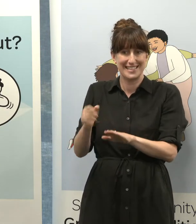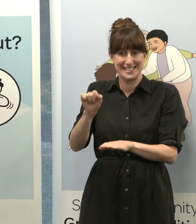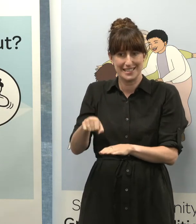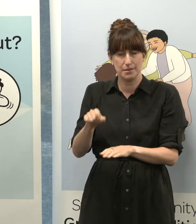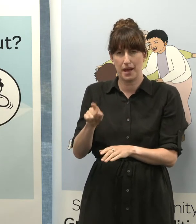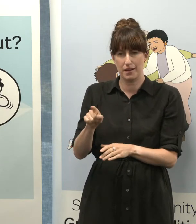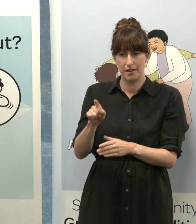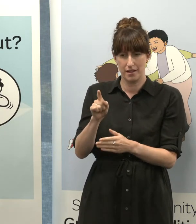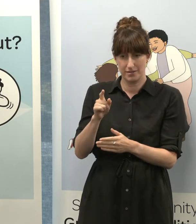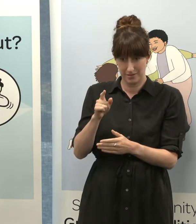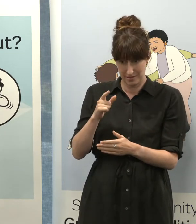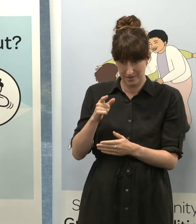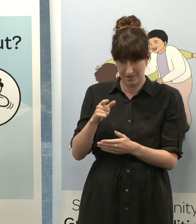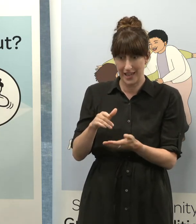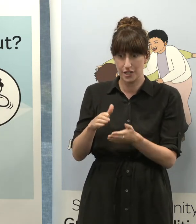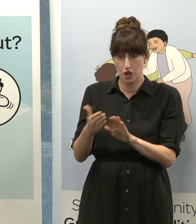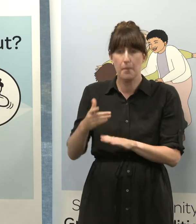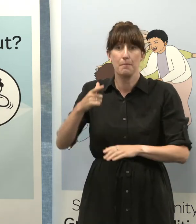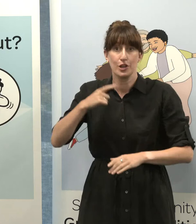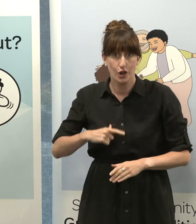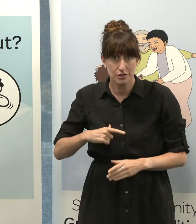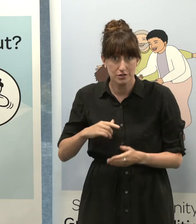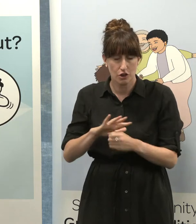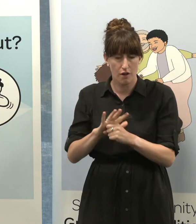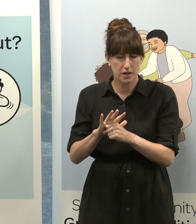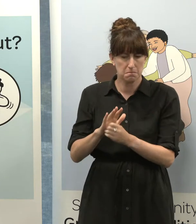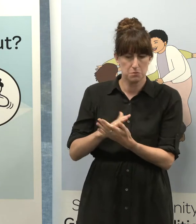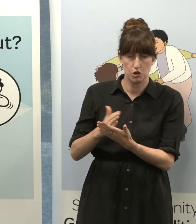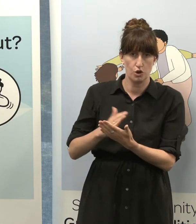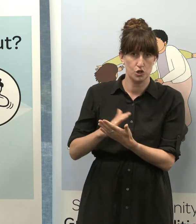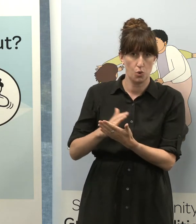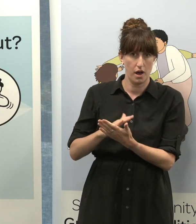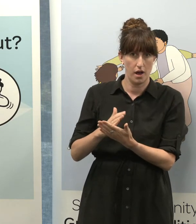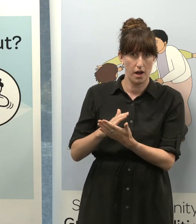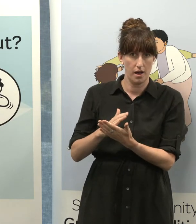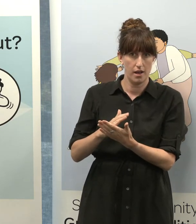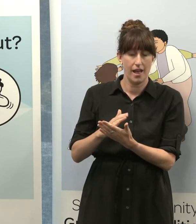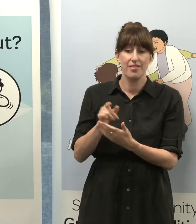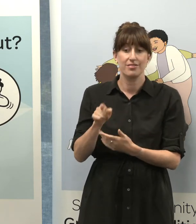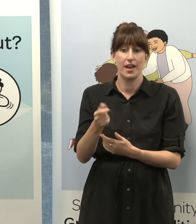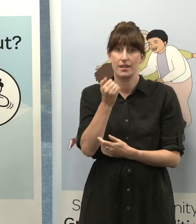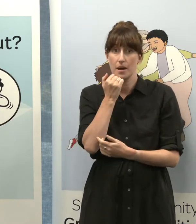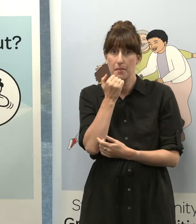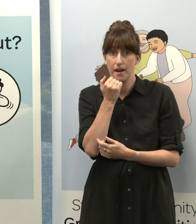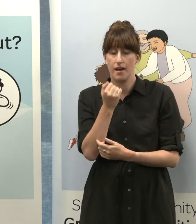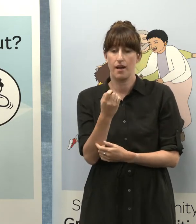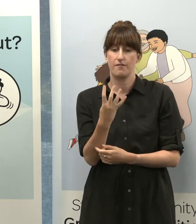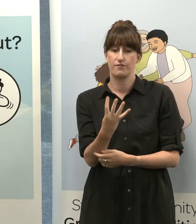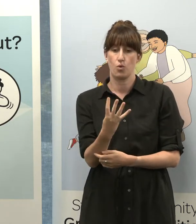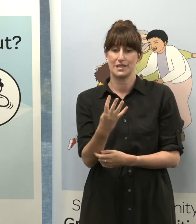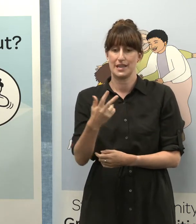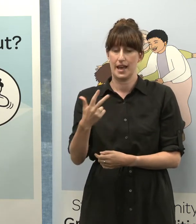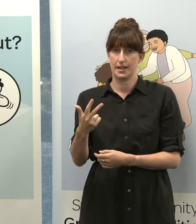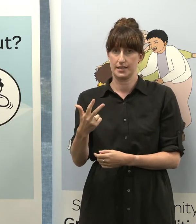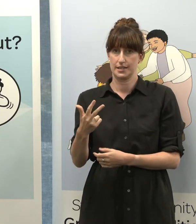But we know for sure they had COVID-19 when they died. It is just not clear whether that was the cause of their